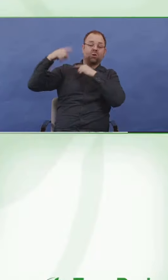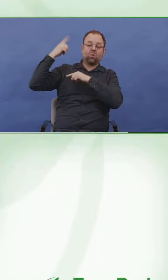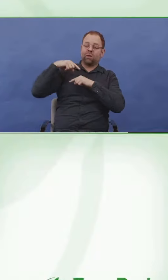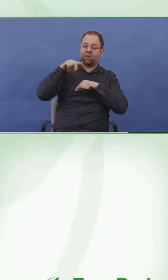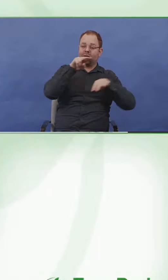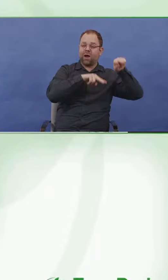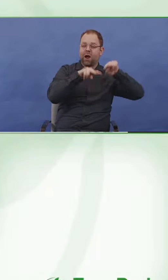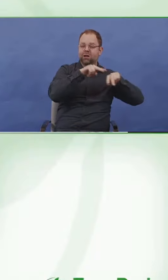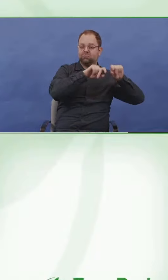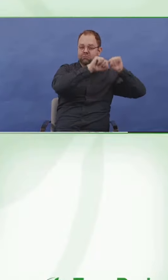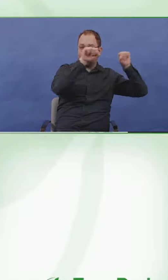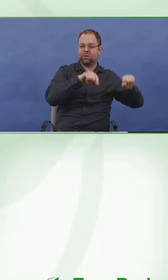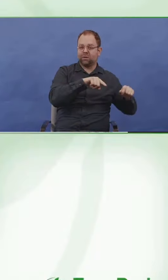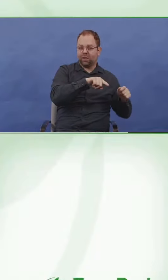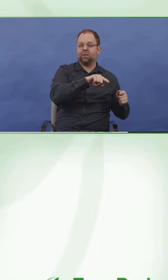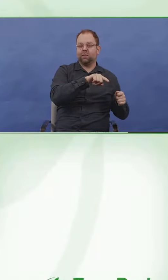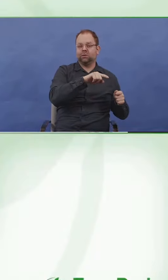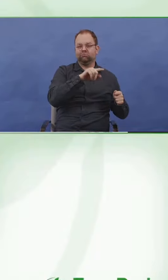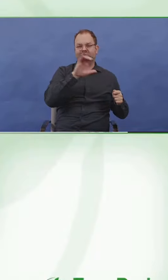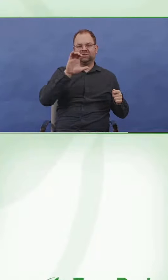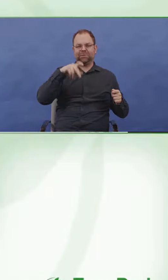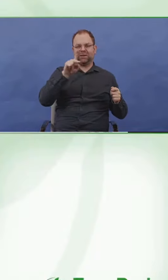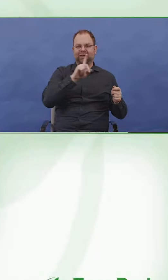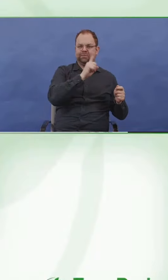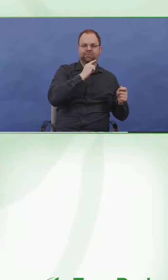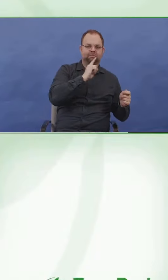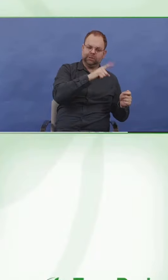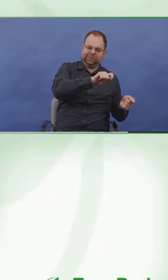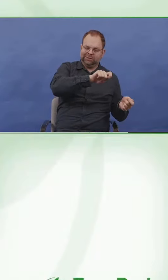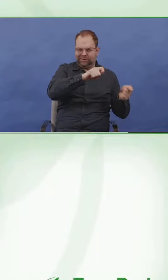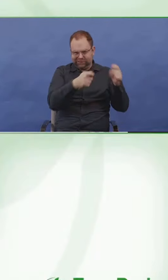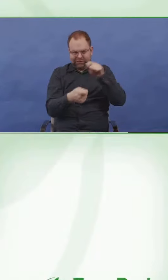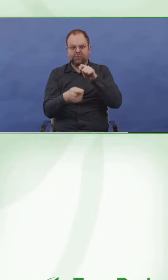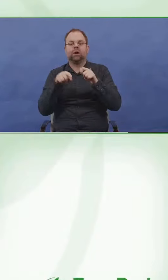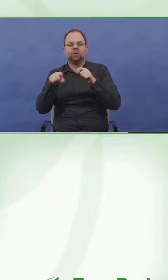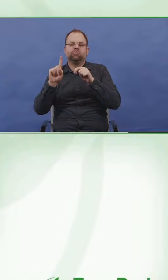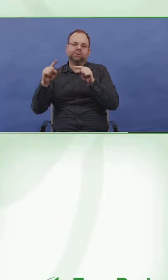The human rights Council has recognised this gap in care debates